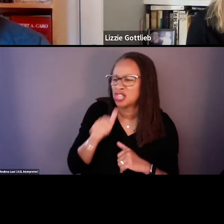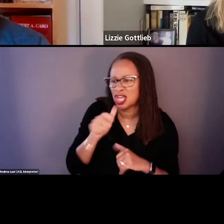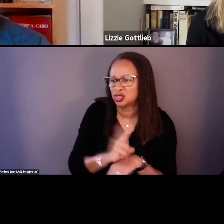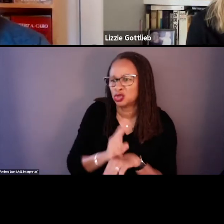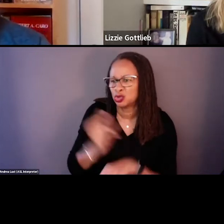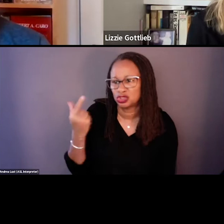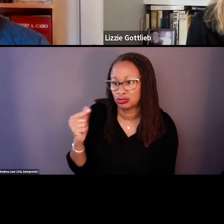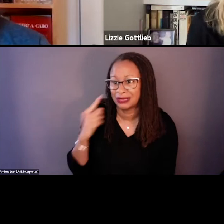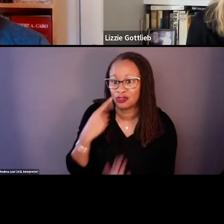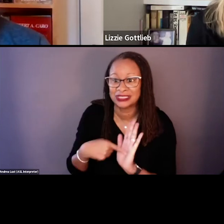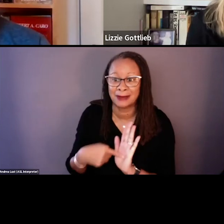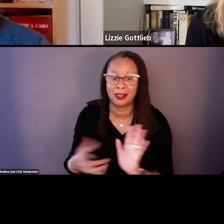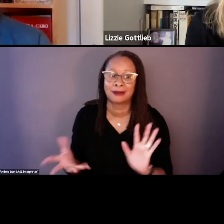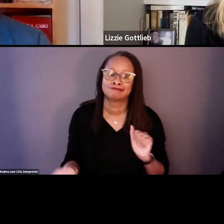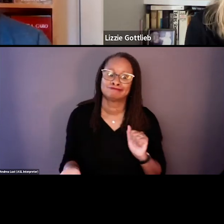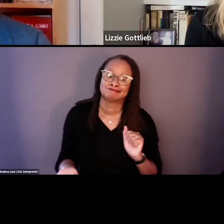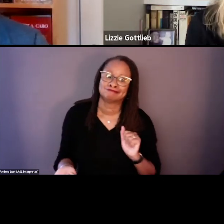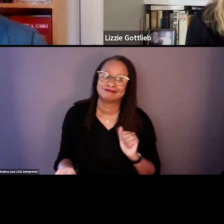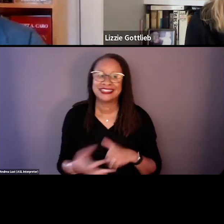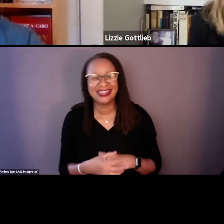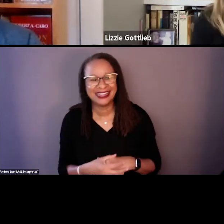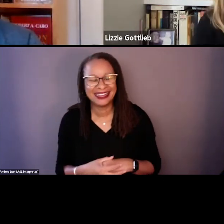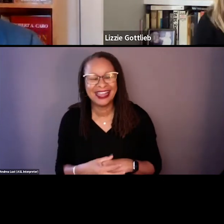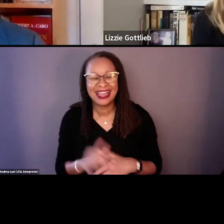You shouldn't be wearing green," for example. You know? (chuckles)